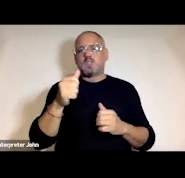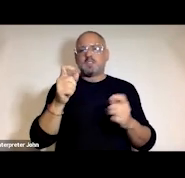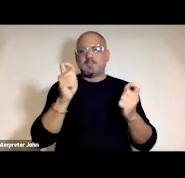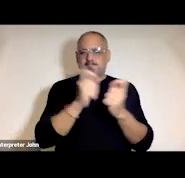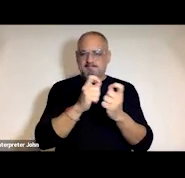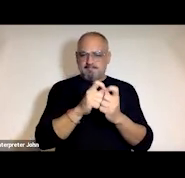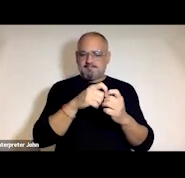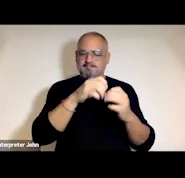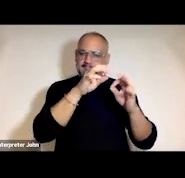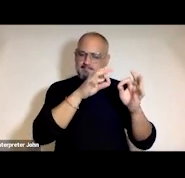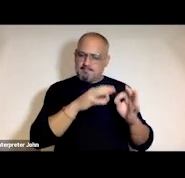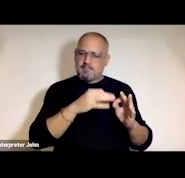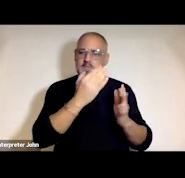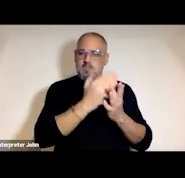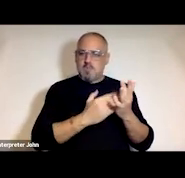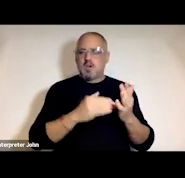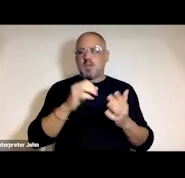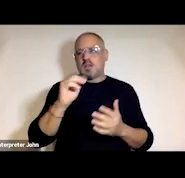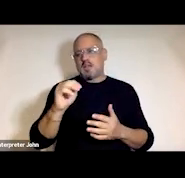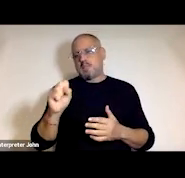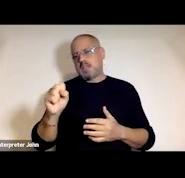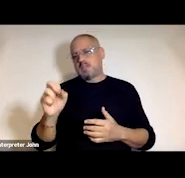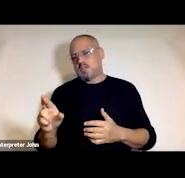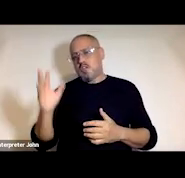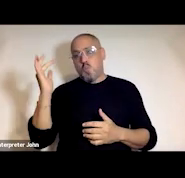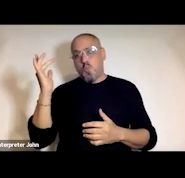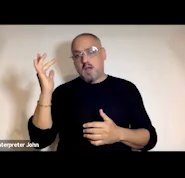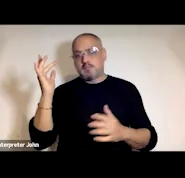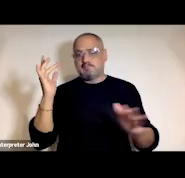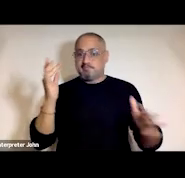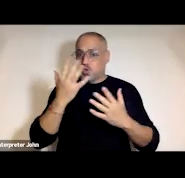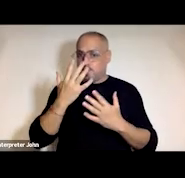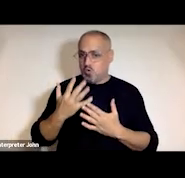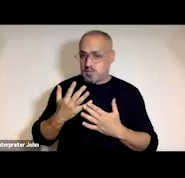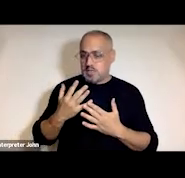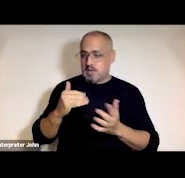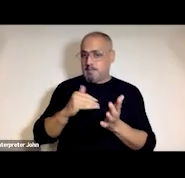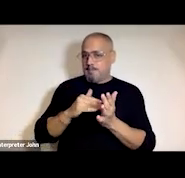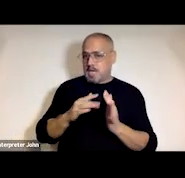sections of the MSR because, unfortunately, in medical records,